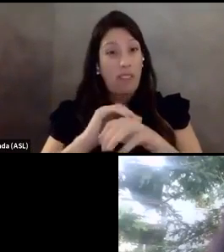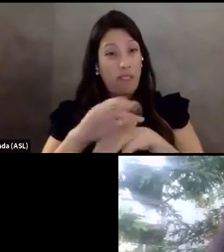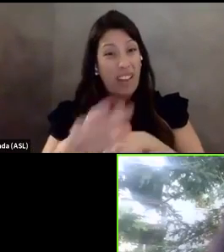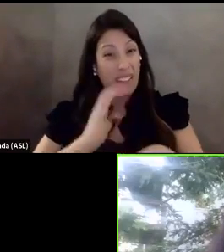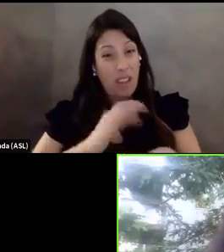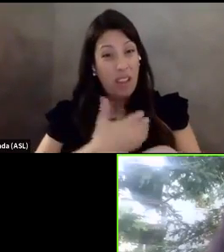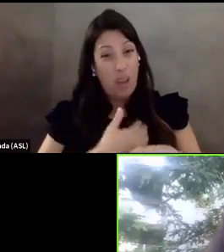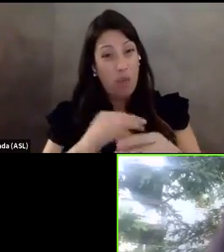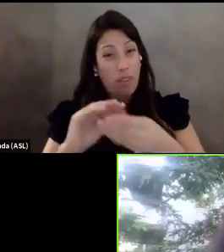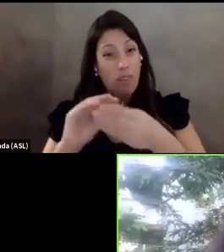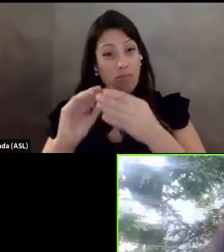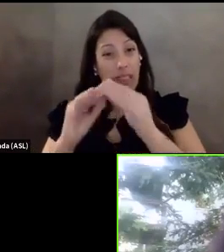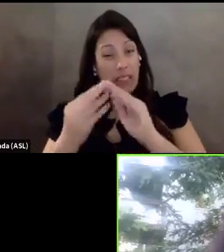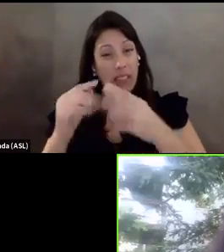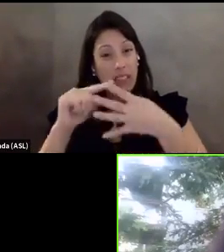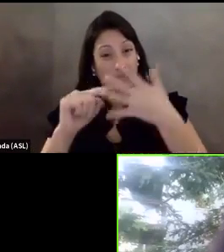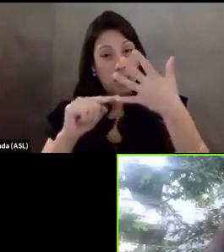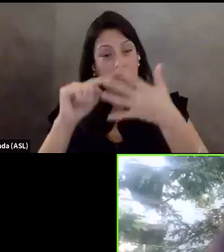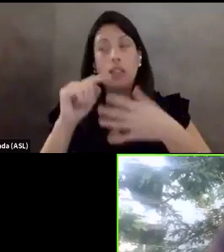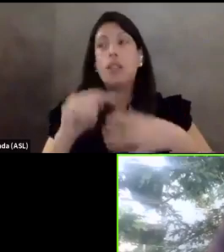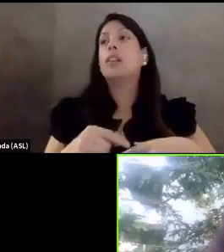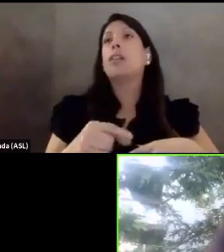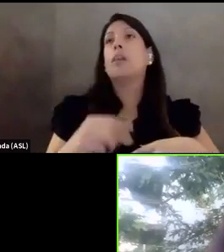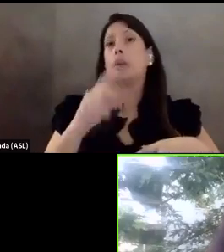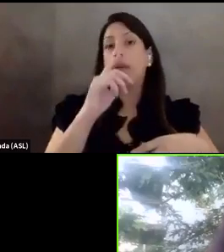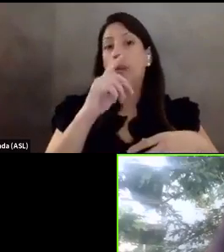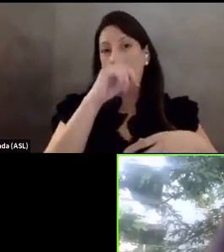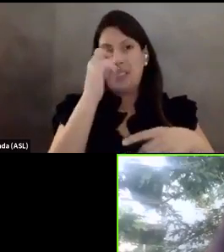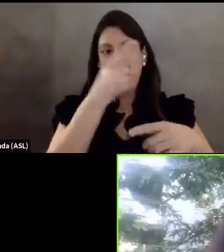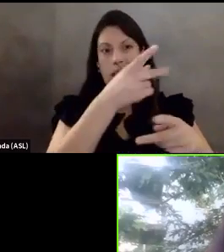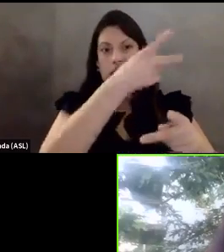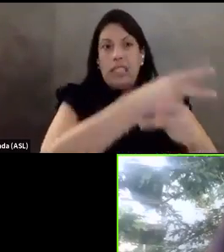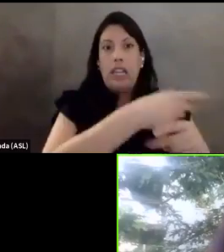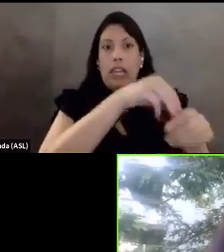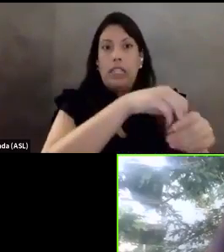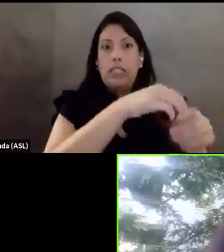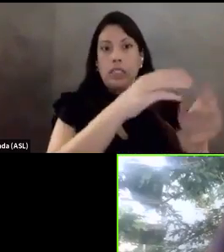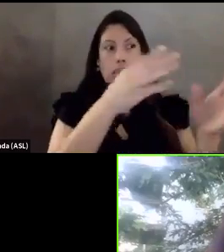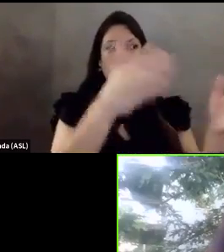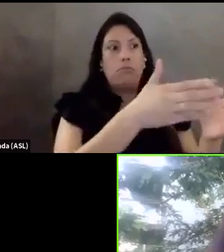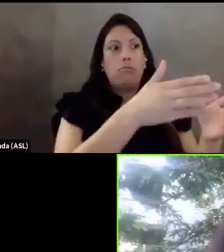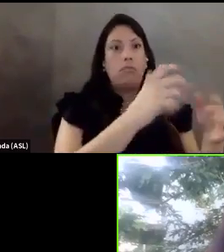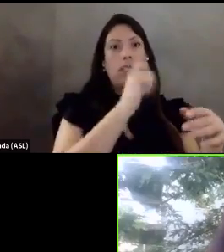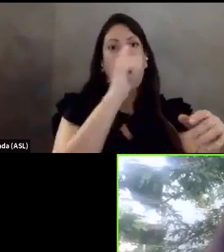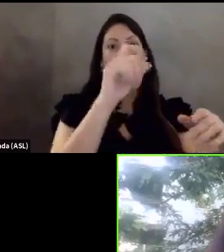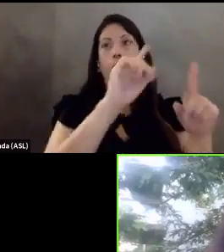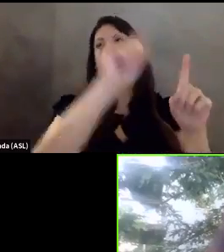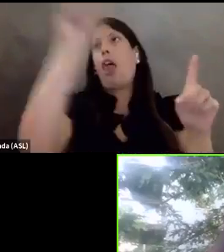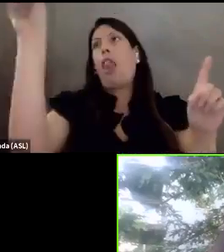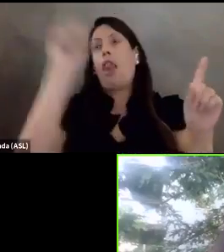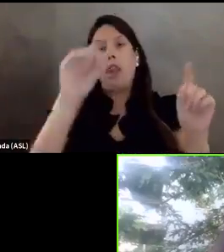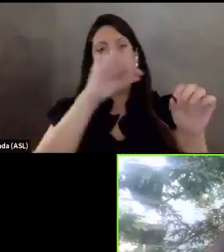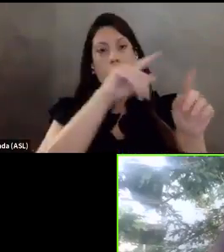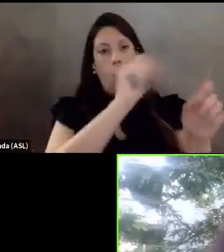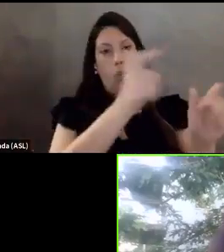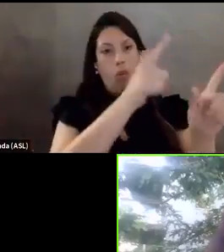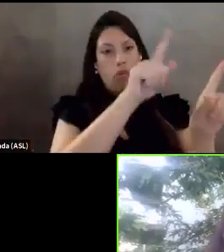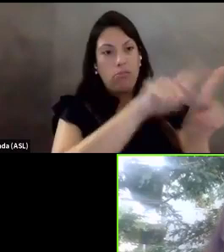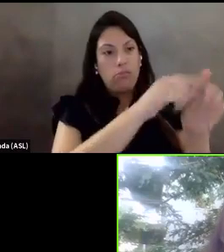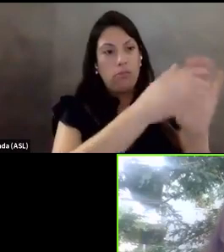Yeah, it's a very good question. Actually, we are including those because actually the skilled nursing facility